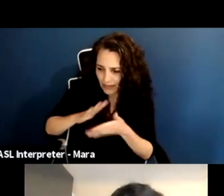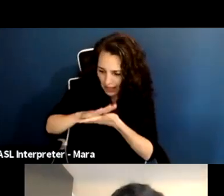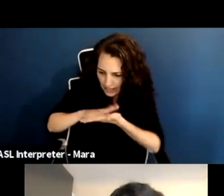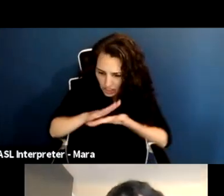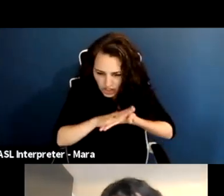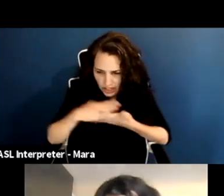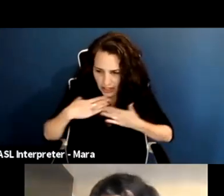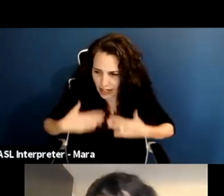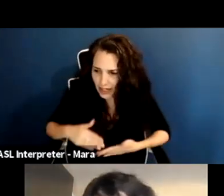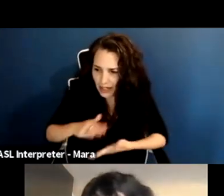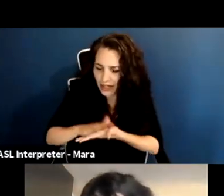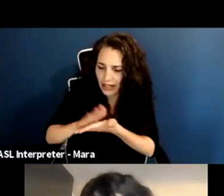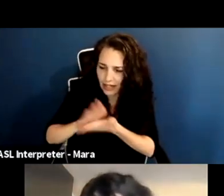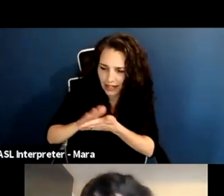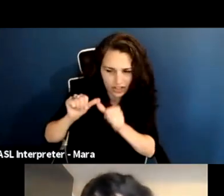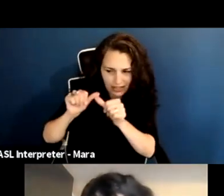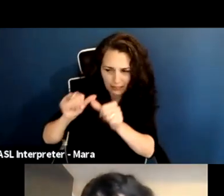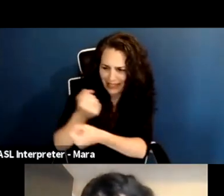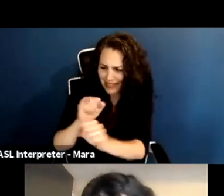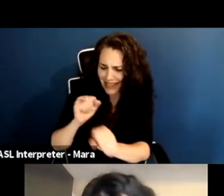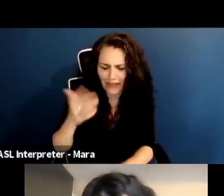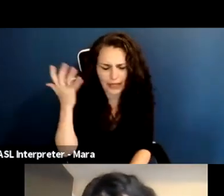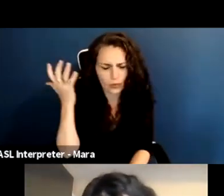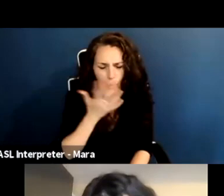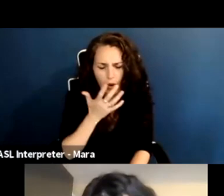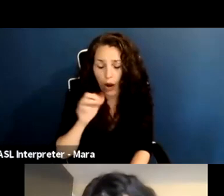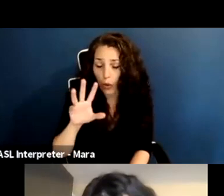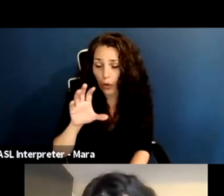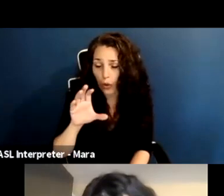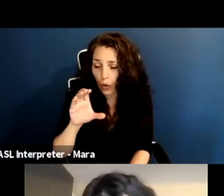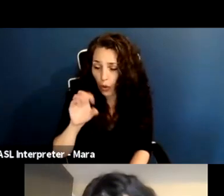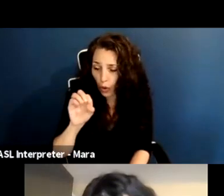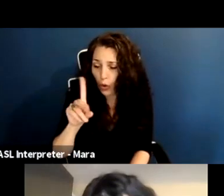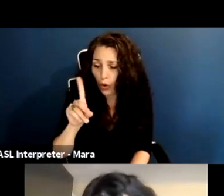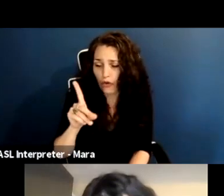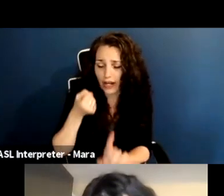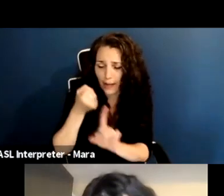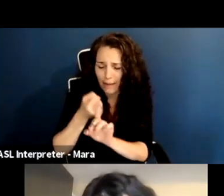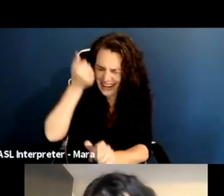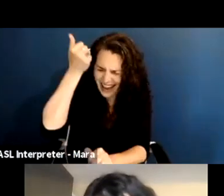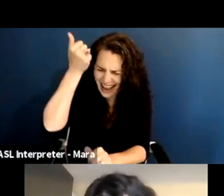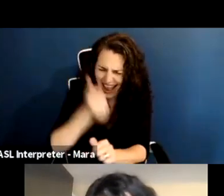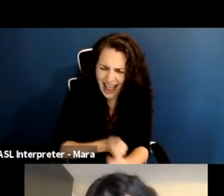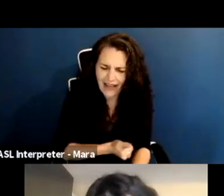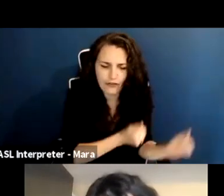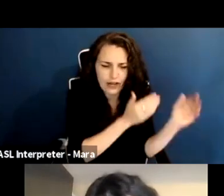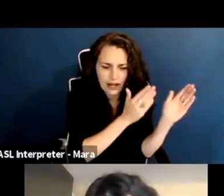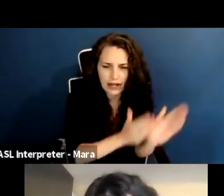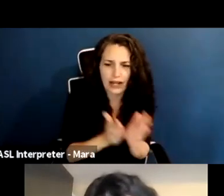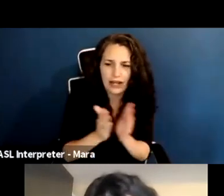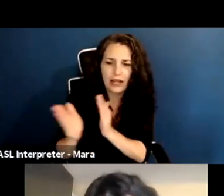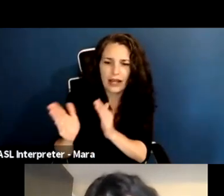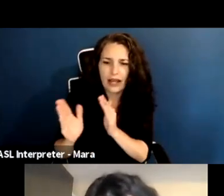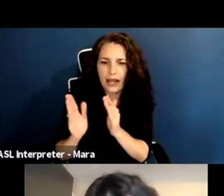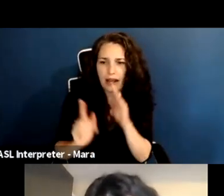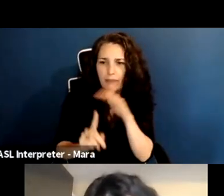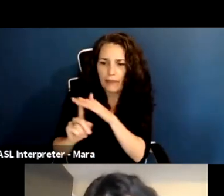So, I mean, again, COVID impacted every single episode. And communities of color were harder hit, right?